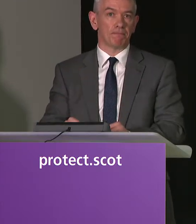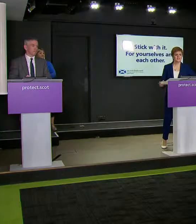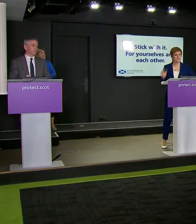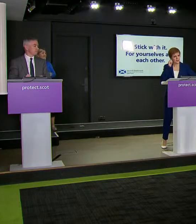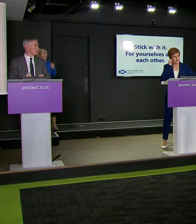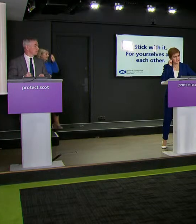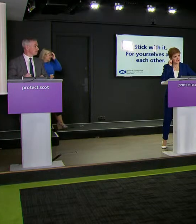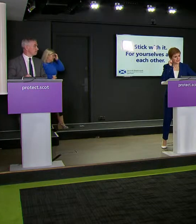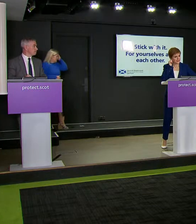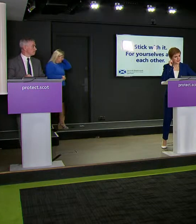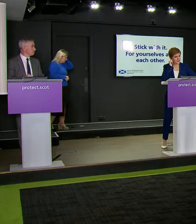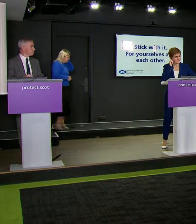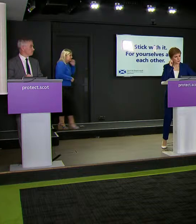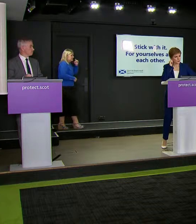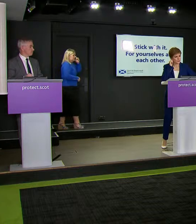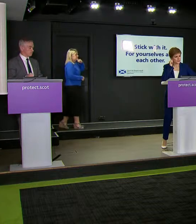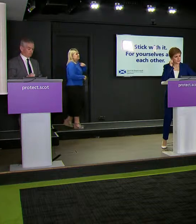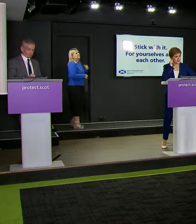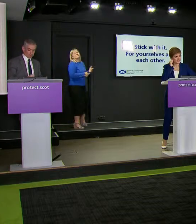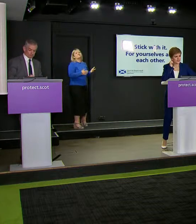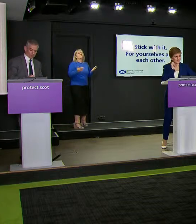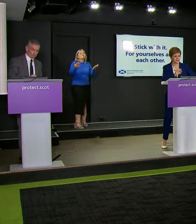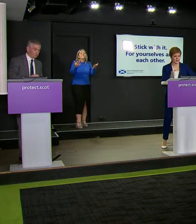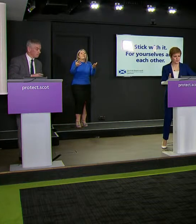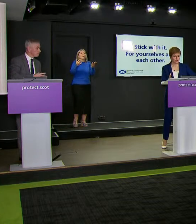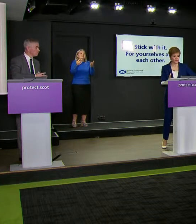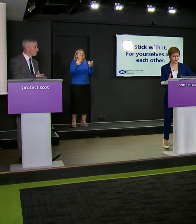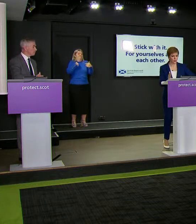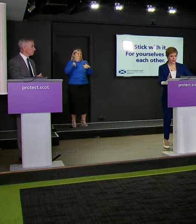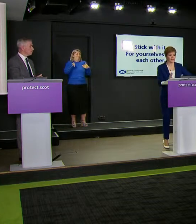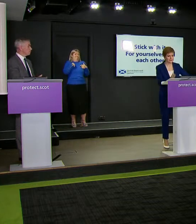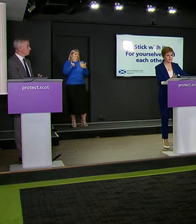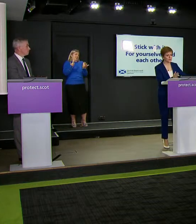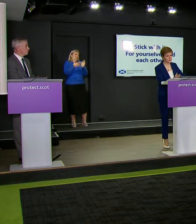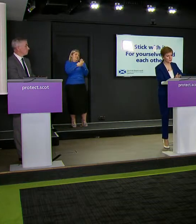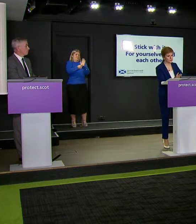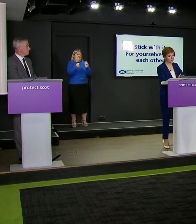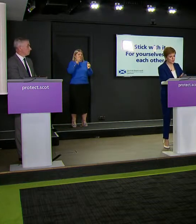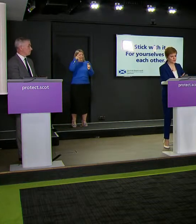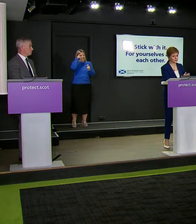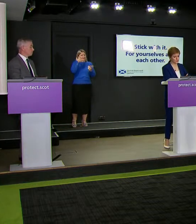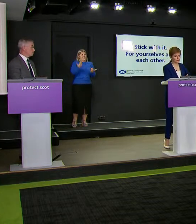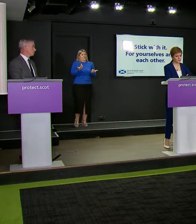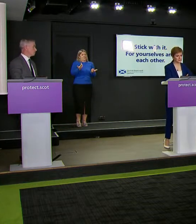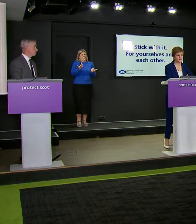It's if you like, I suppose an analogy I would draw is why did we put so much focus over the